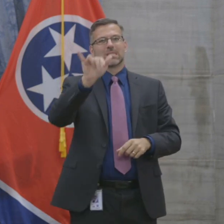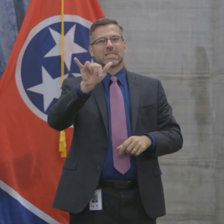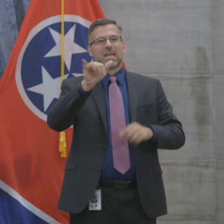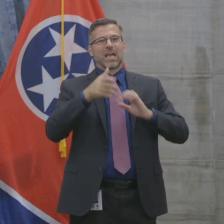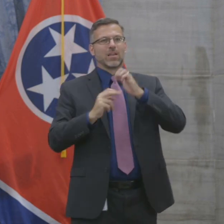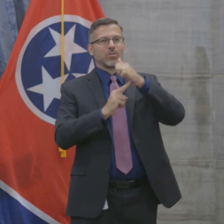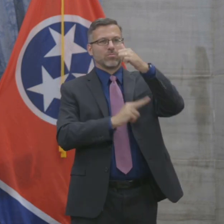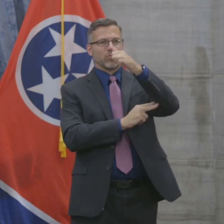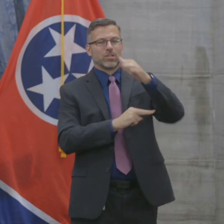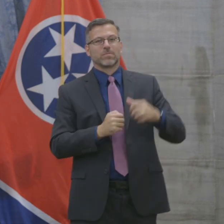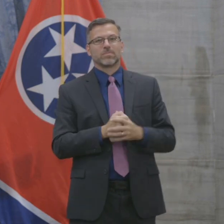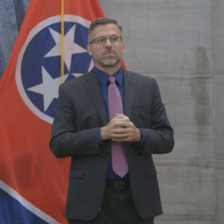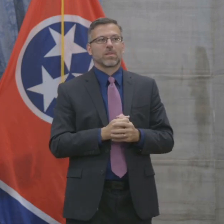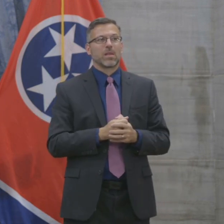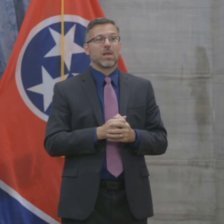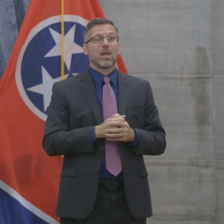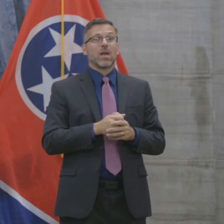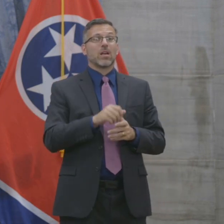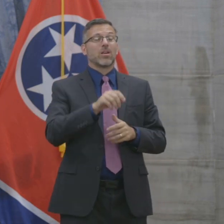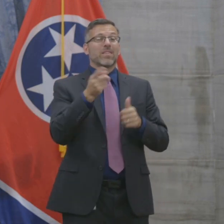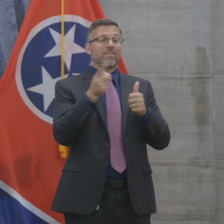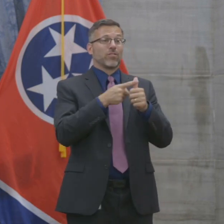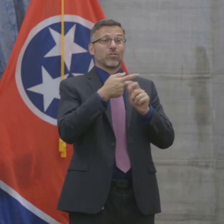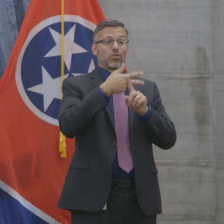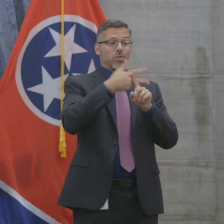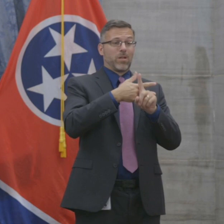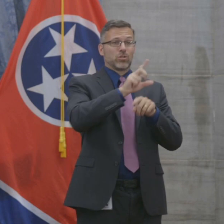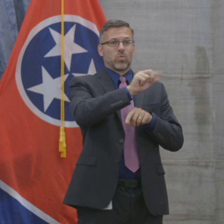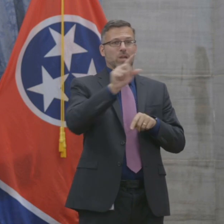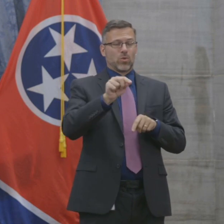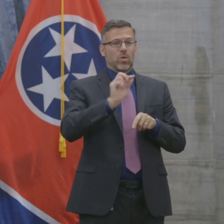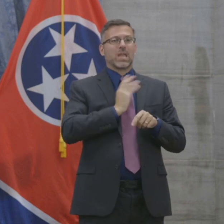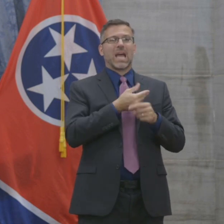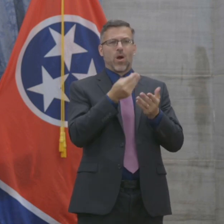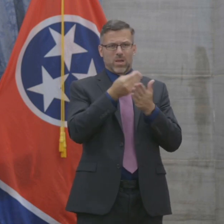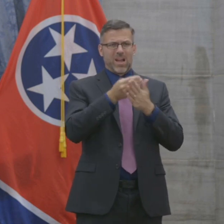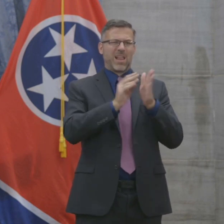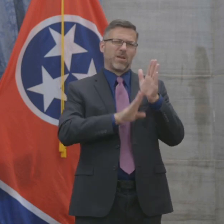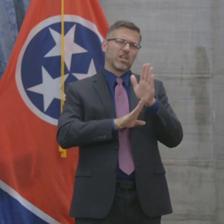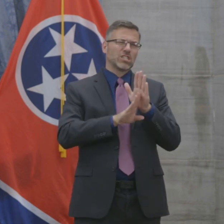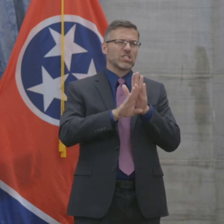have to pay almost $750 in additional taxes each year.